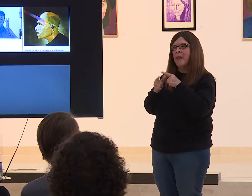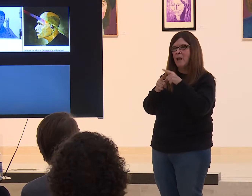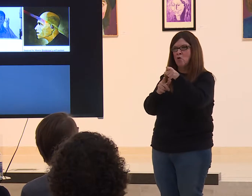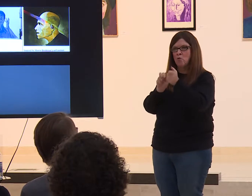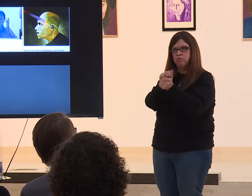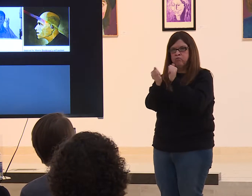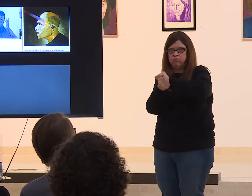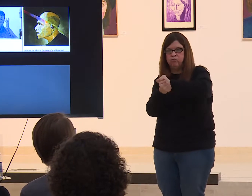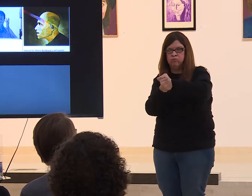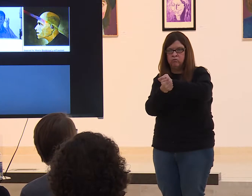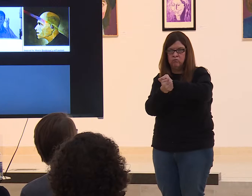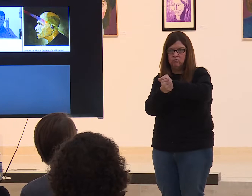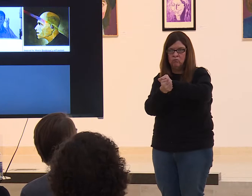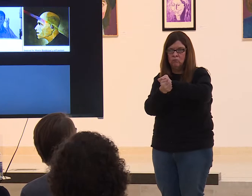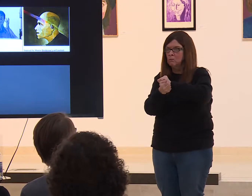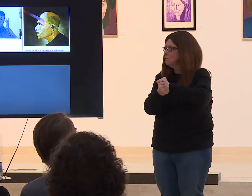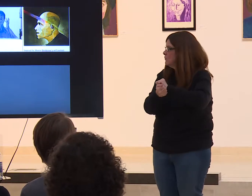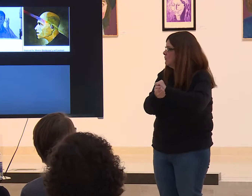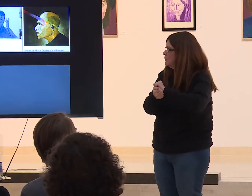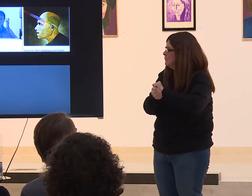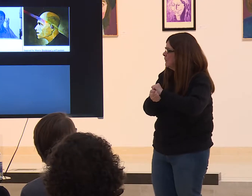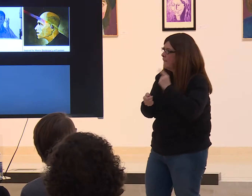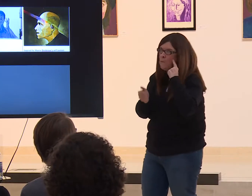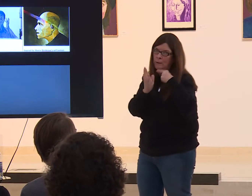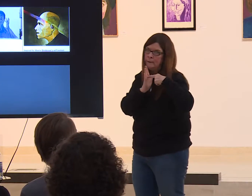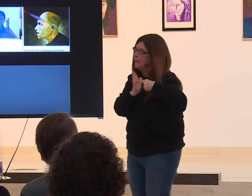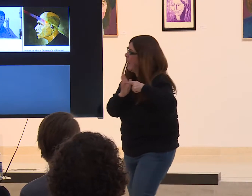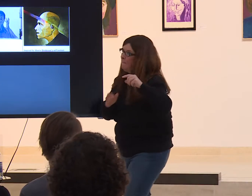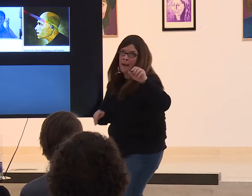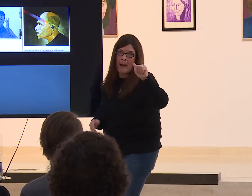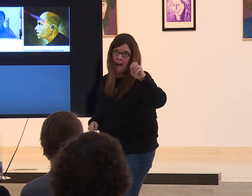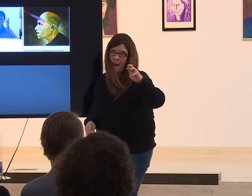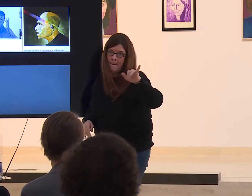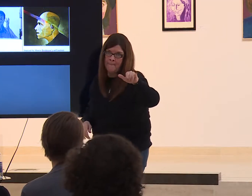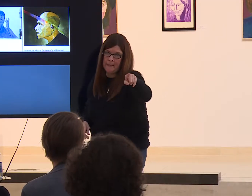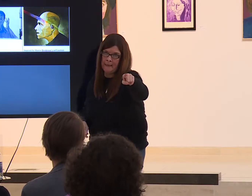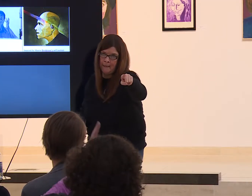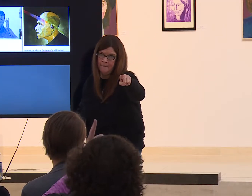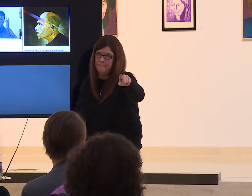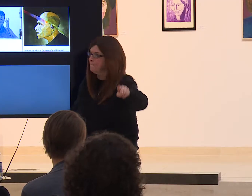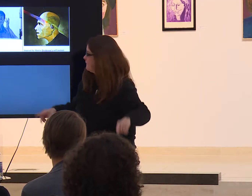So what the artists had to do was look at various artworks from an artist, take an idea from them,